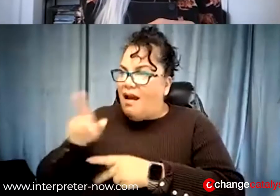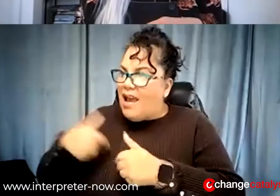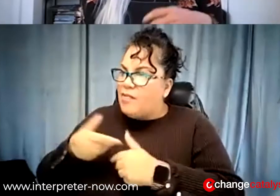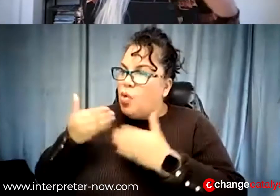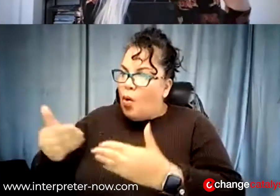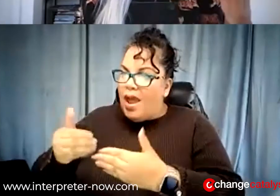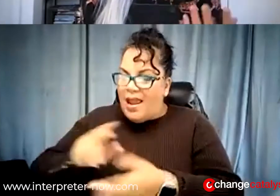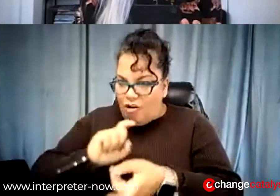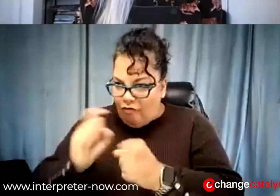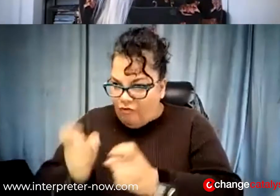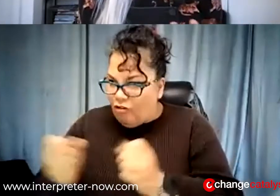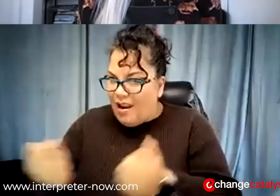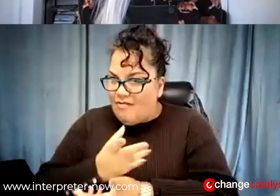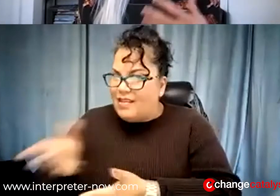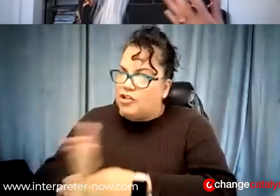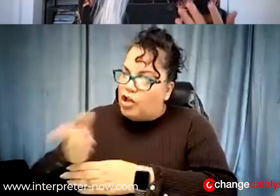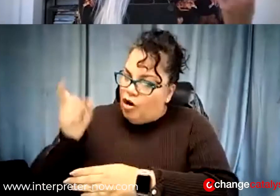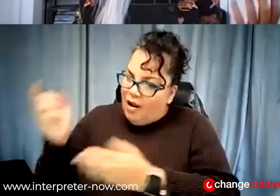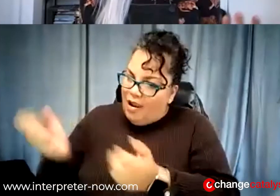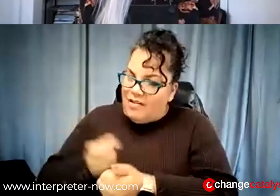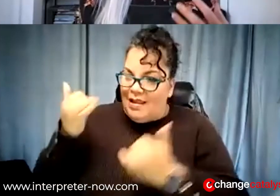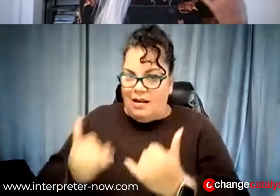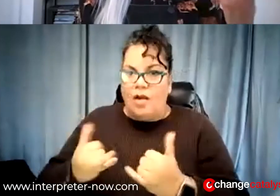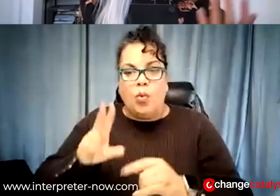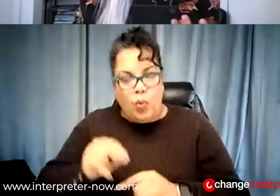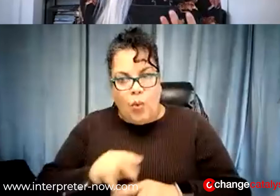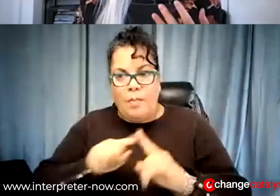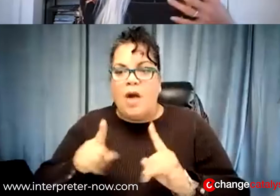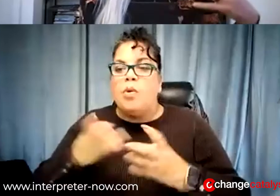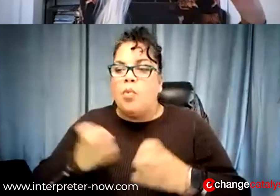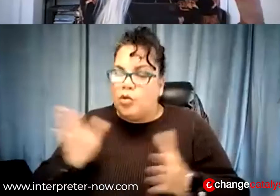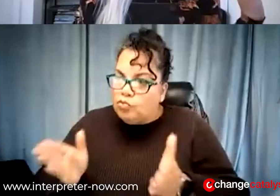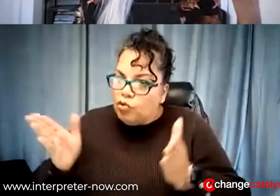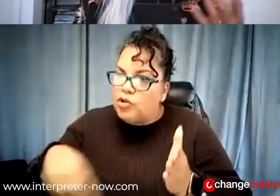And while we are growing rapidly, and we want to encourage as much growth and create a diverse,